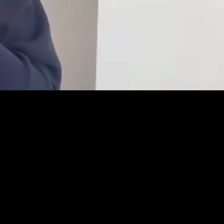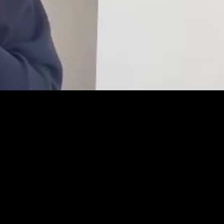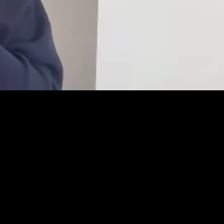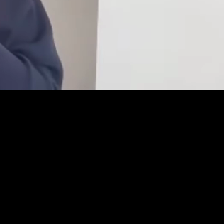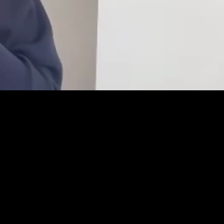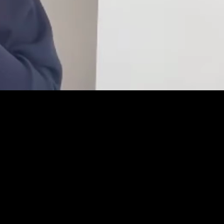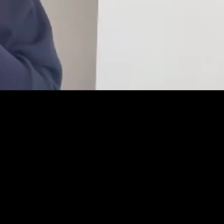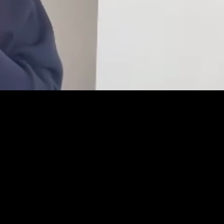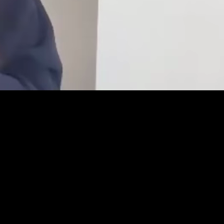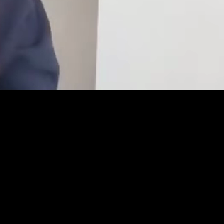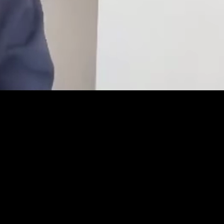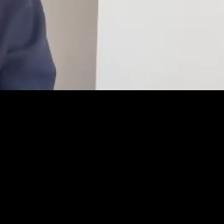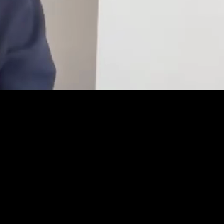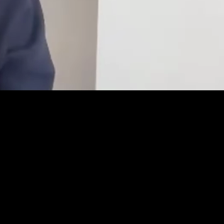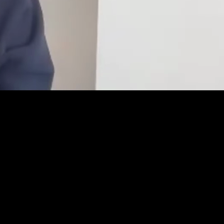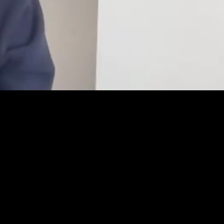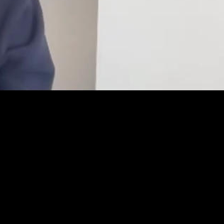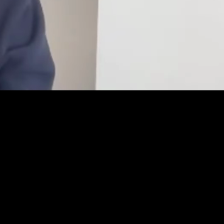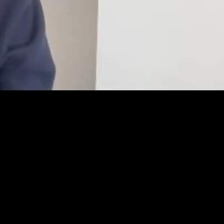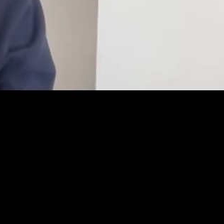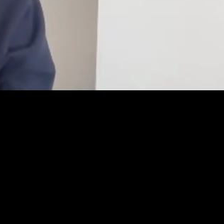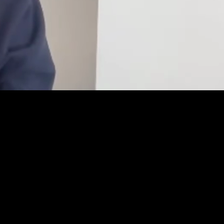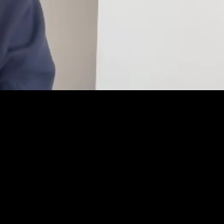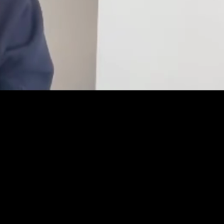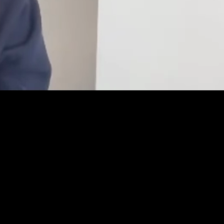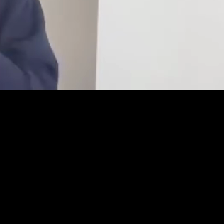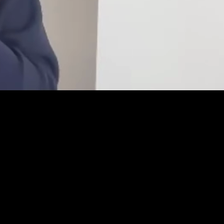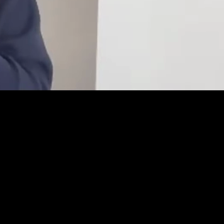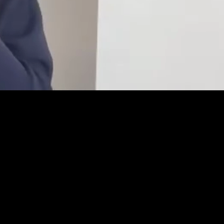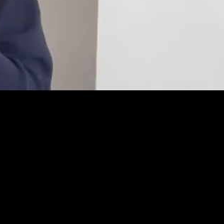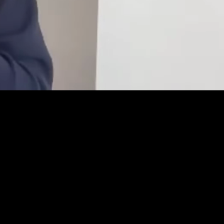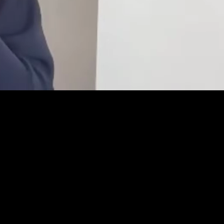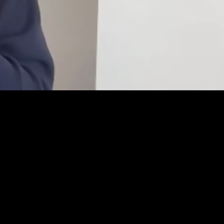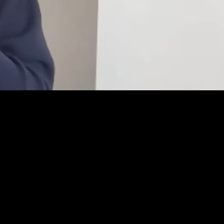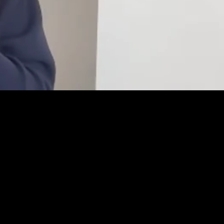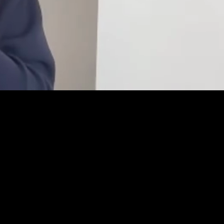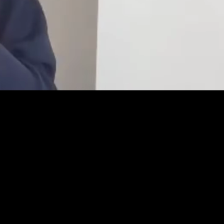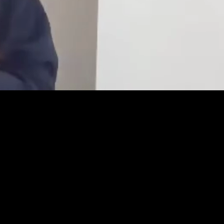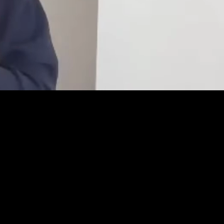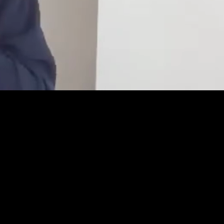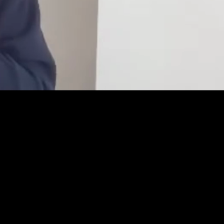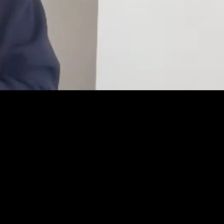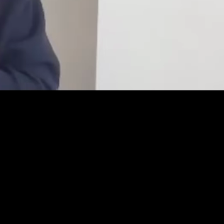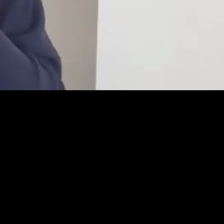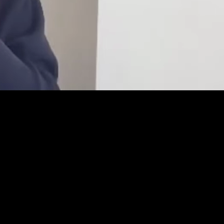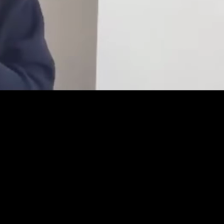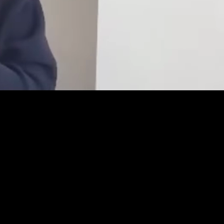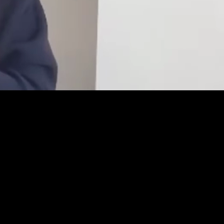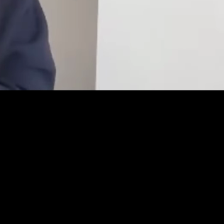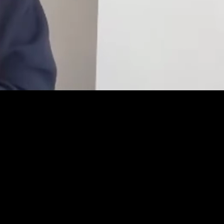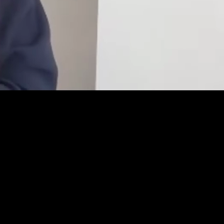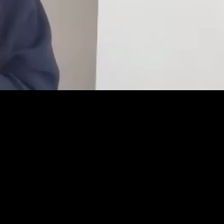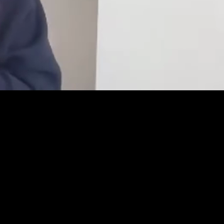It's a good thing to consider from the outset. Brilliant. I'll ask you one more.